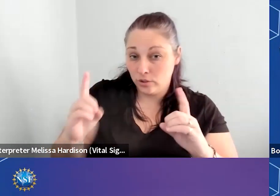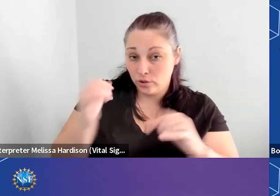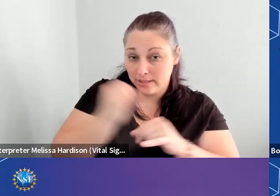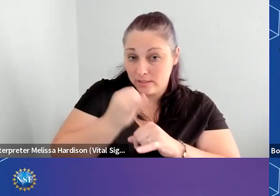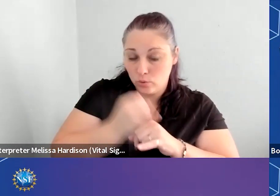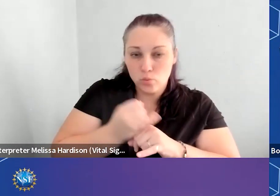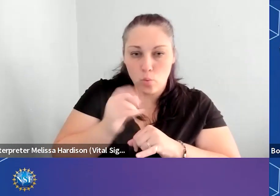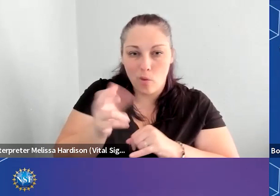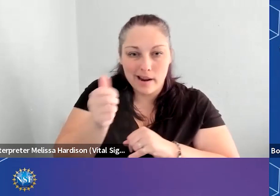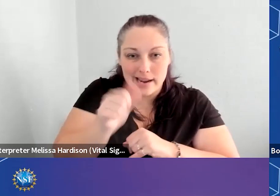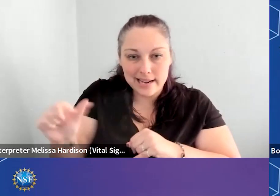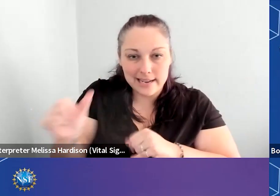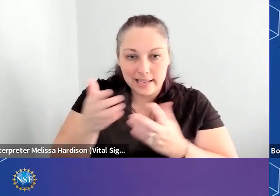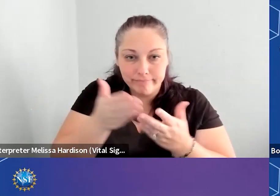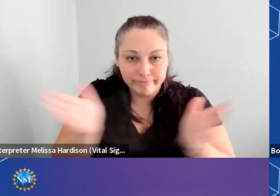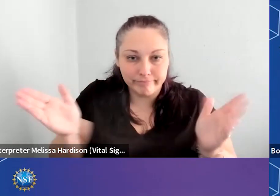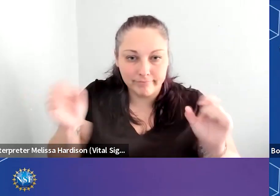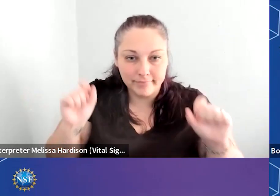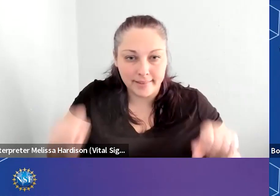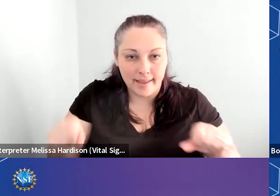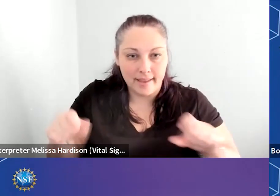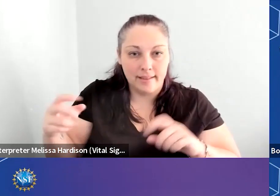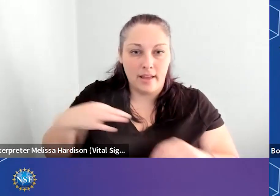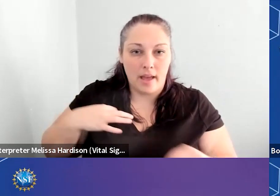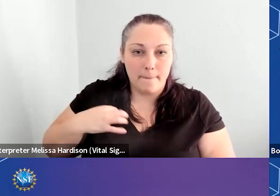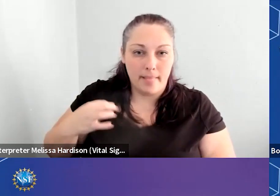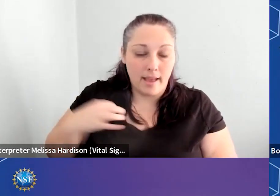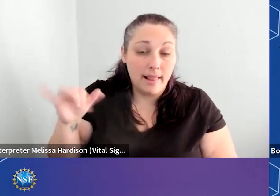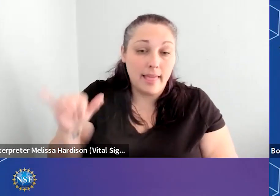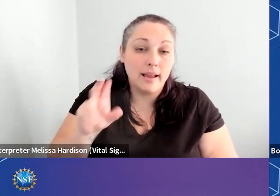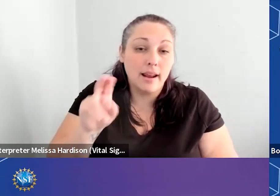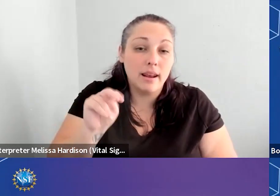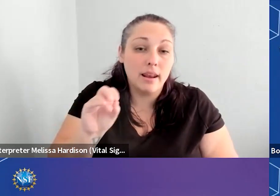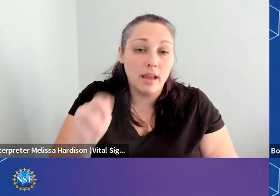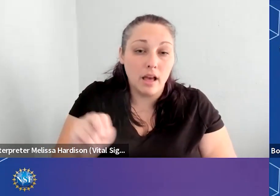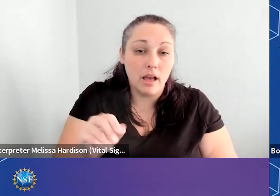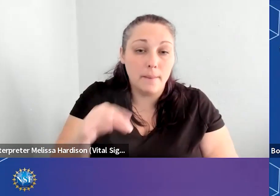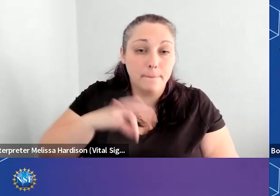Somebody from a non-profit, for example, and does that matter in the evaluation of an application?